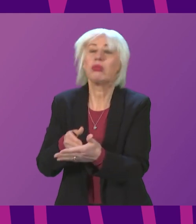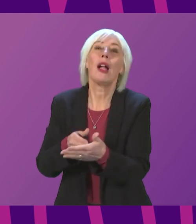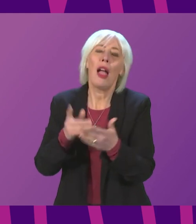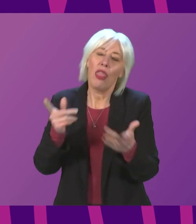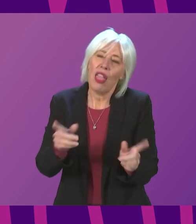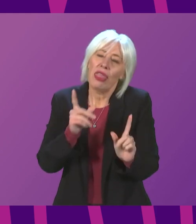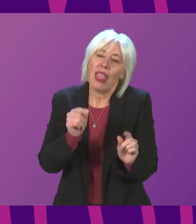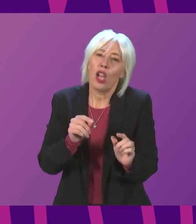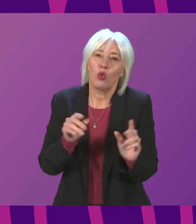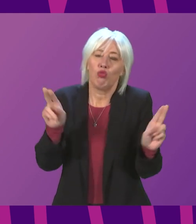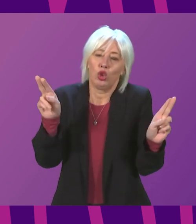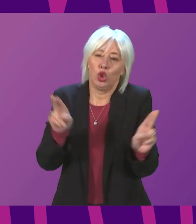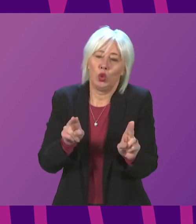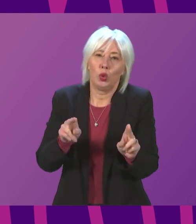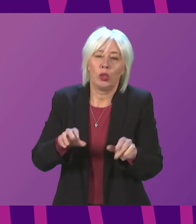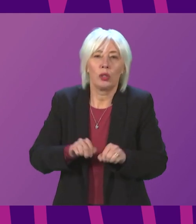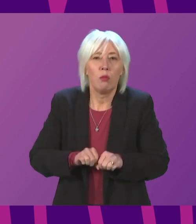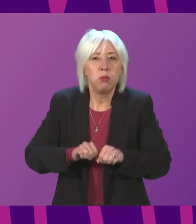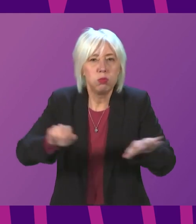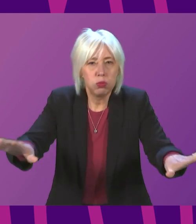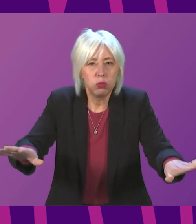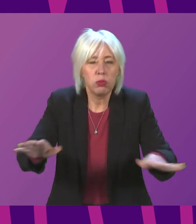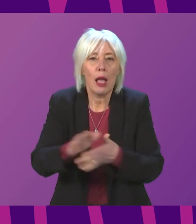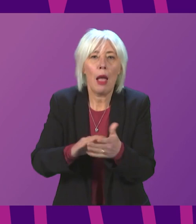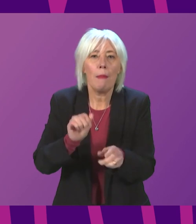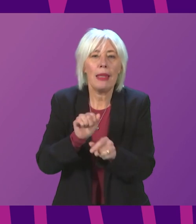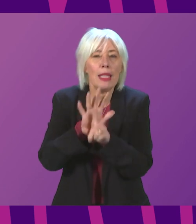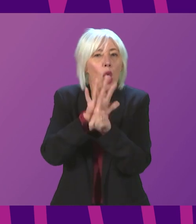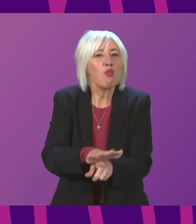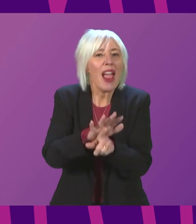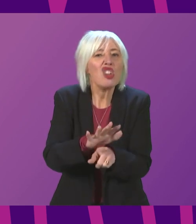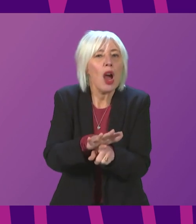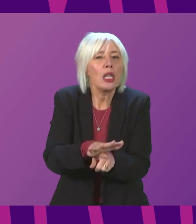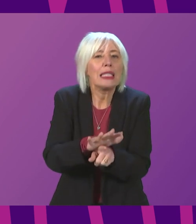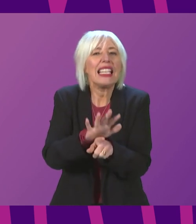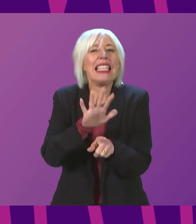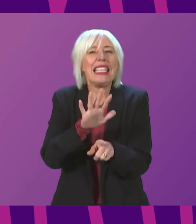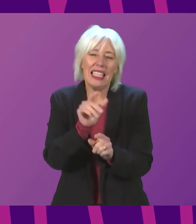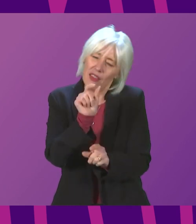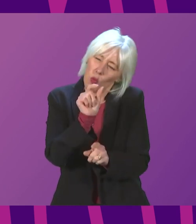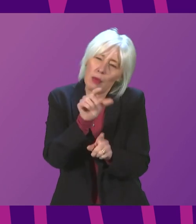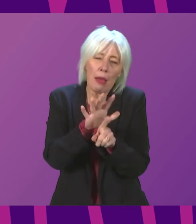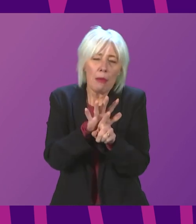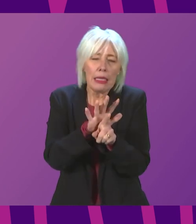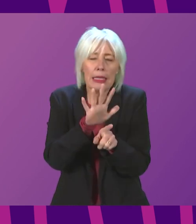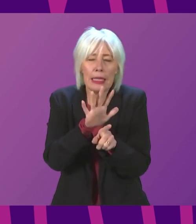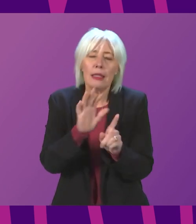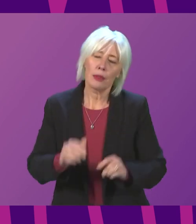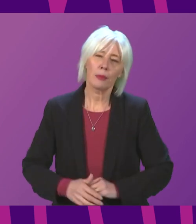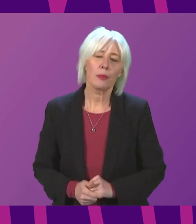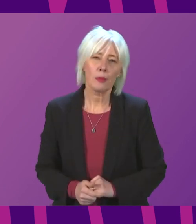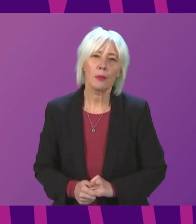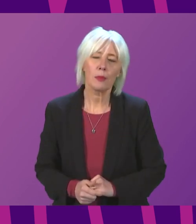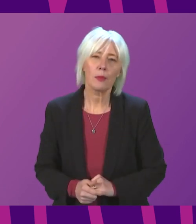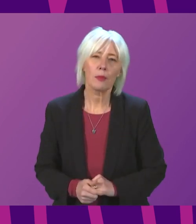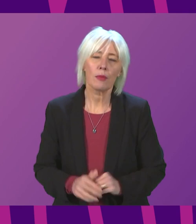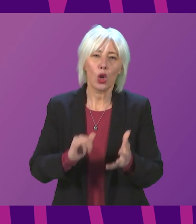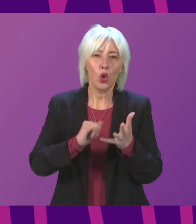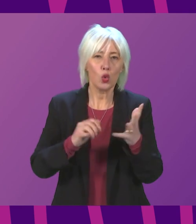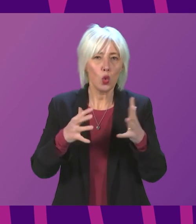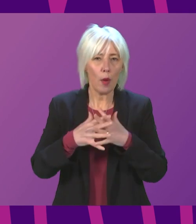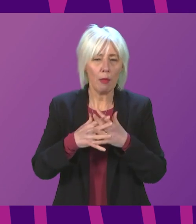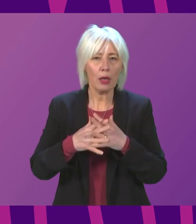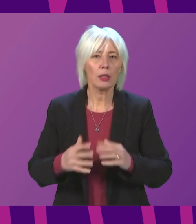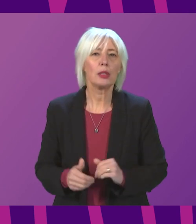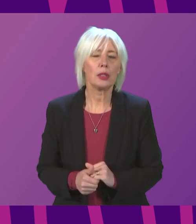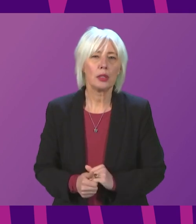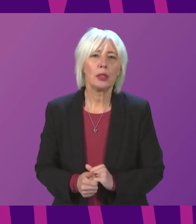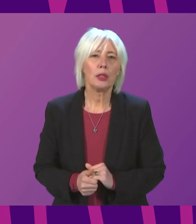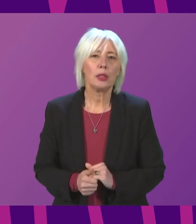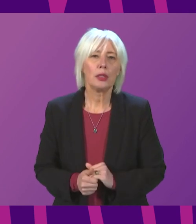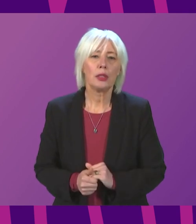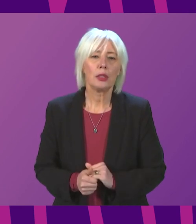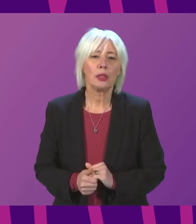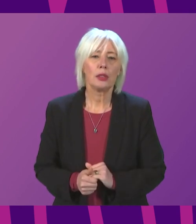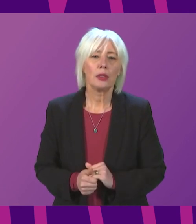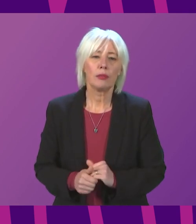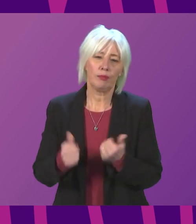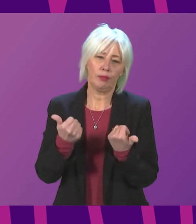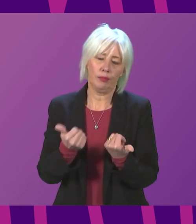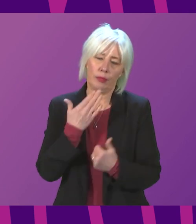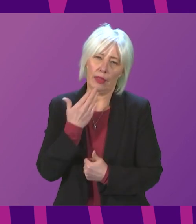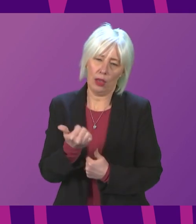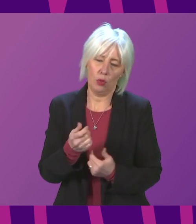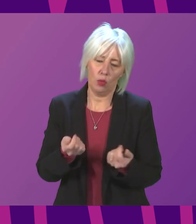stem transmission and ease the pressure—even if just by a bit.